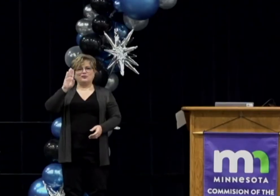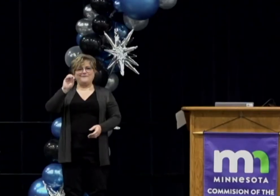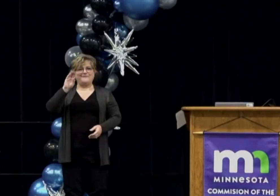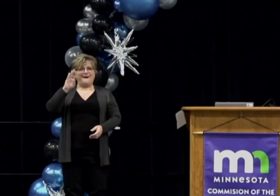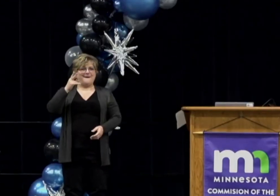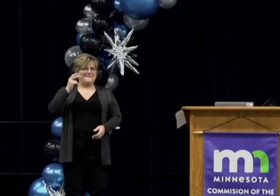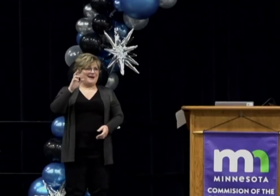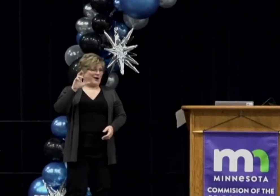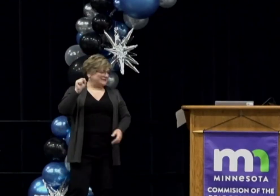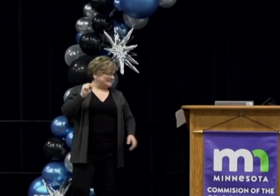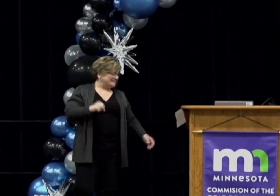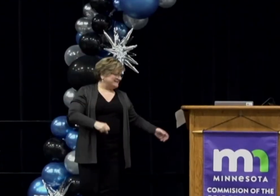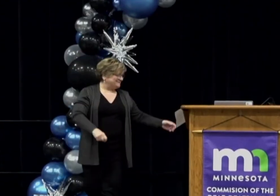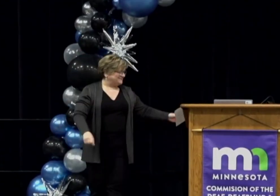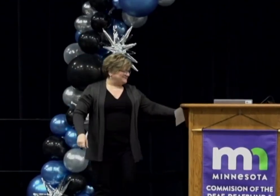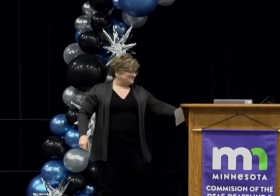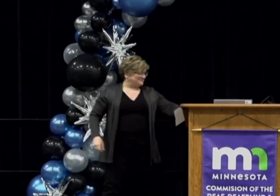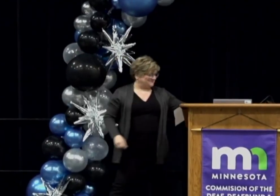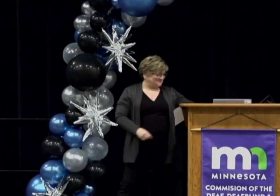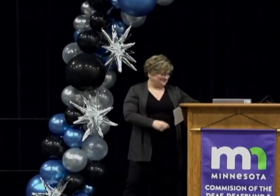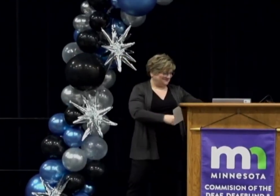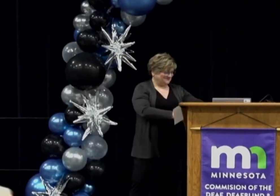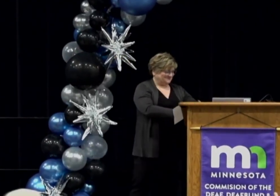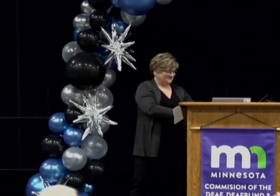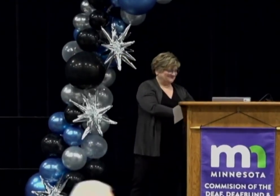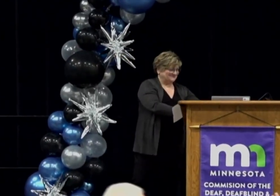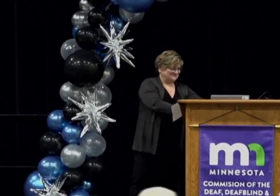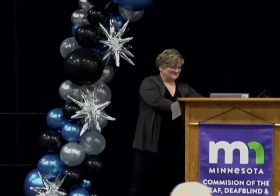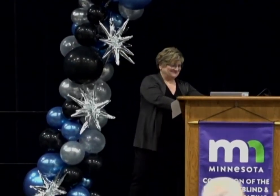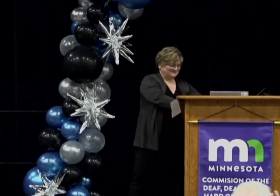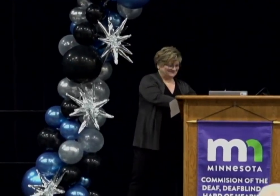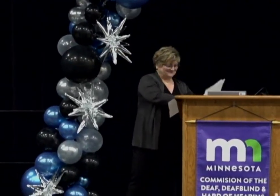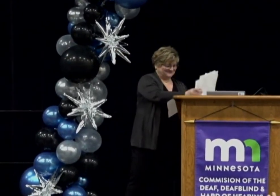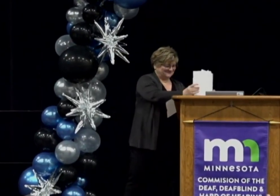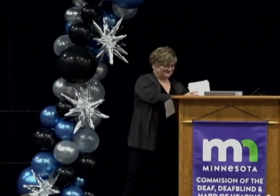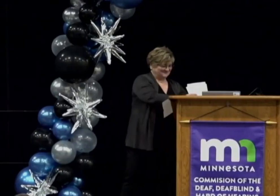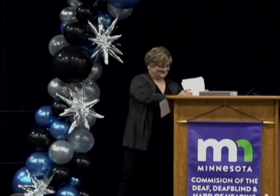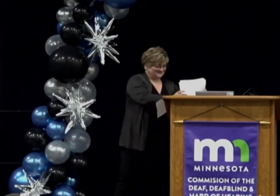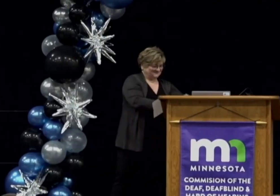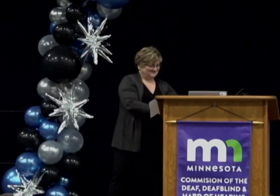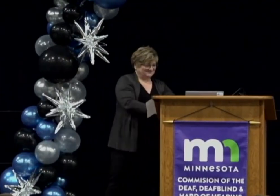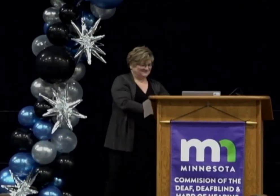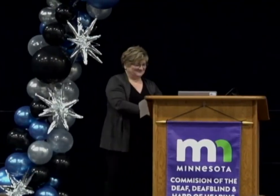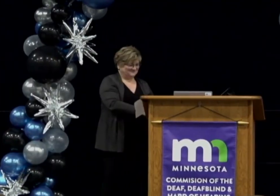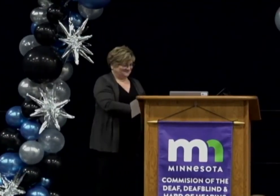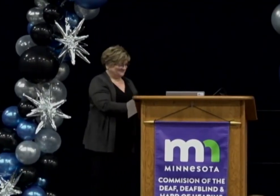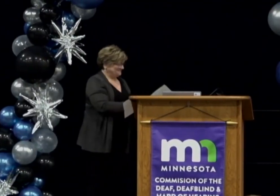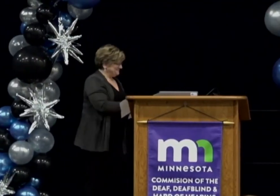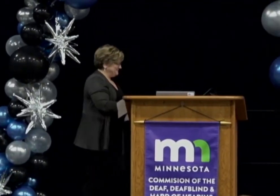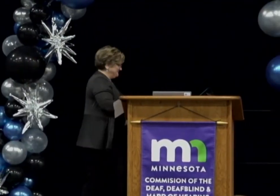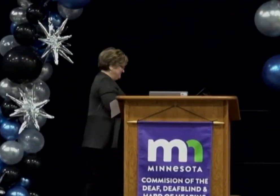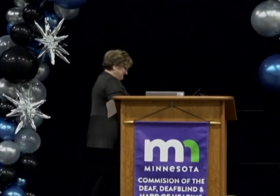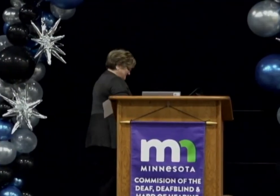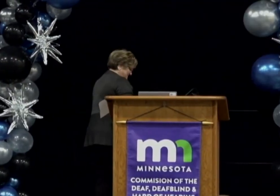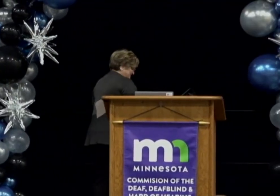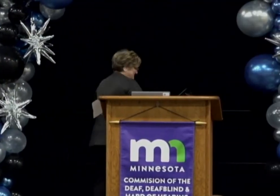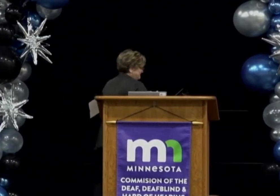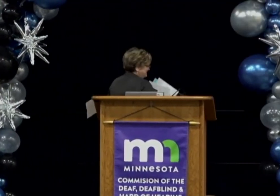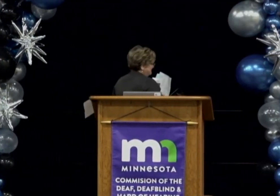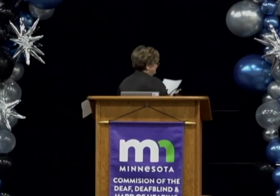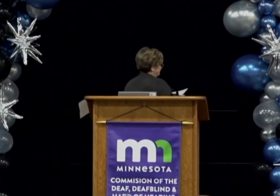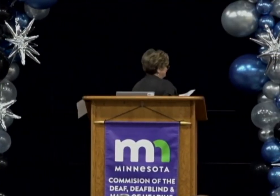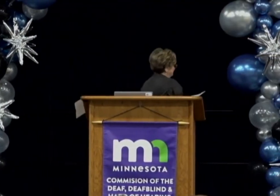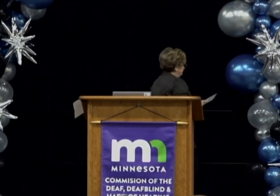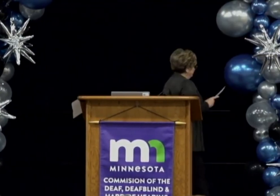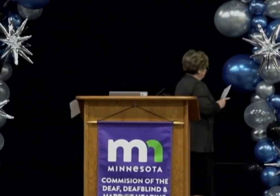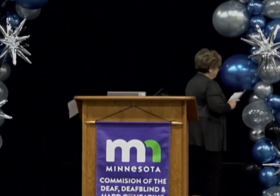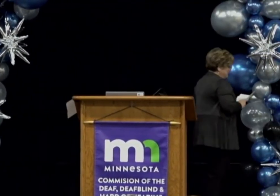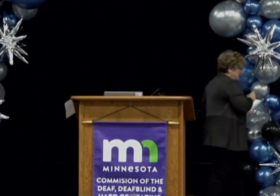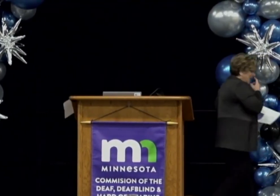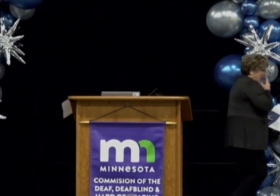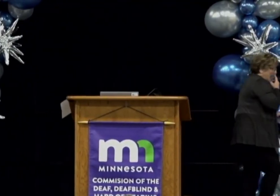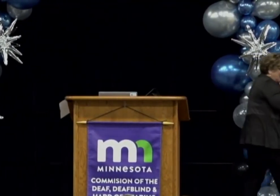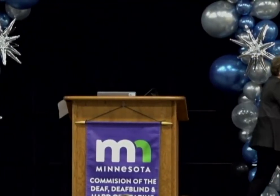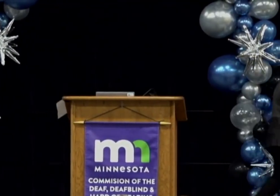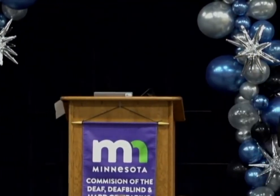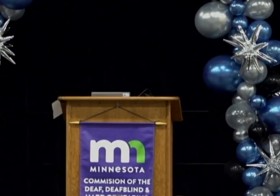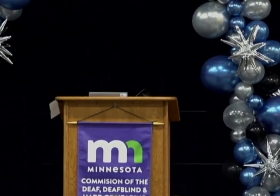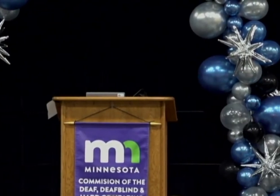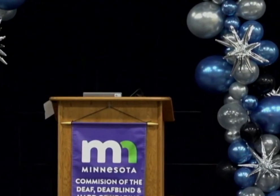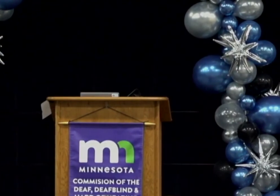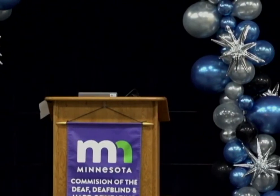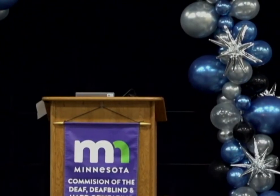is a historian, Bob Harris. Dr. Bob Harris.